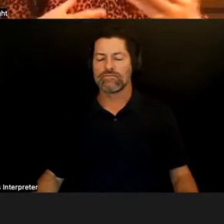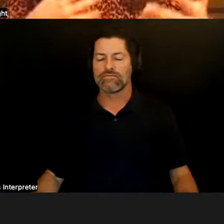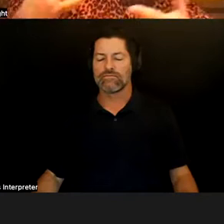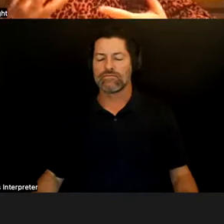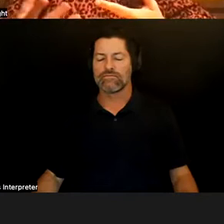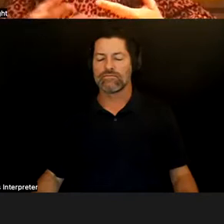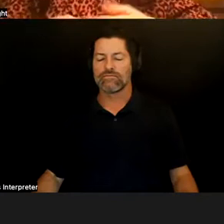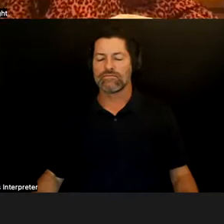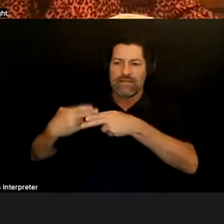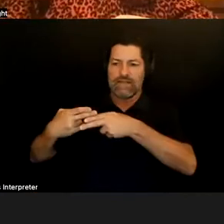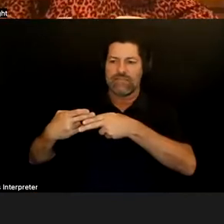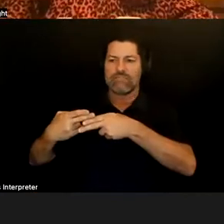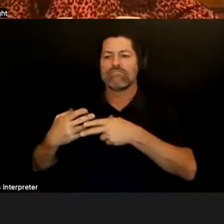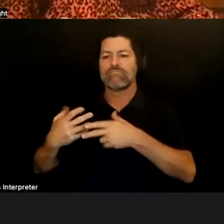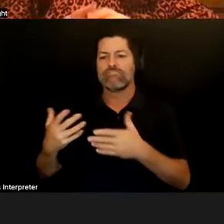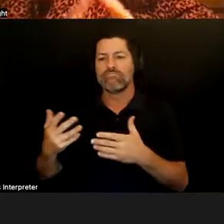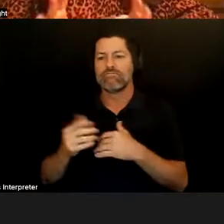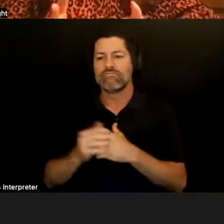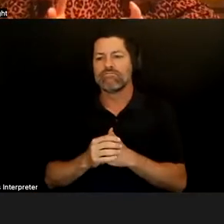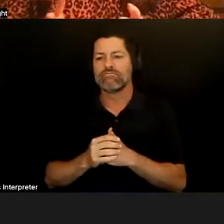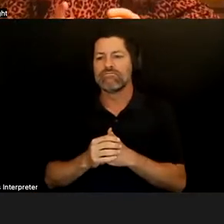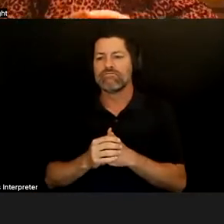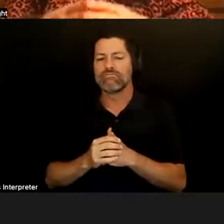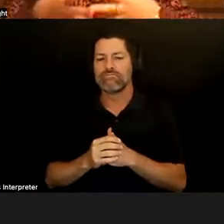and and all of that kind of stuff that it's it's not at all surprising that there's this